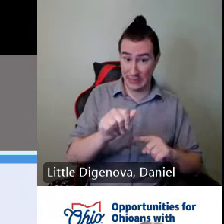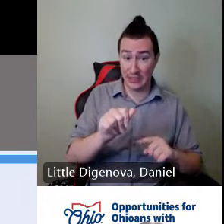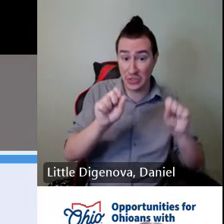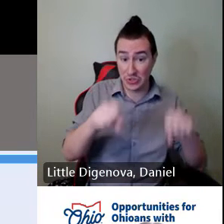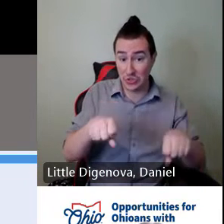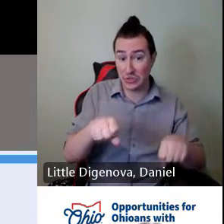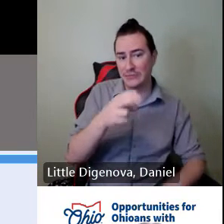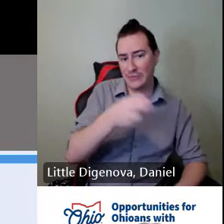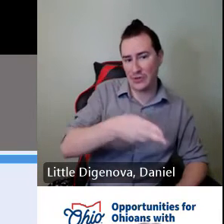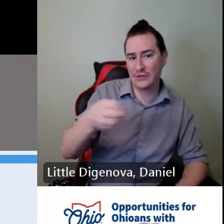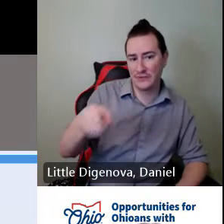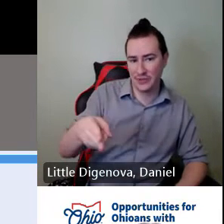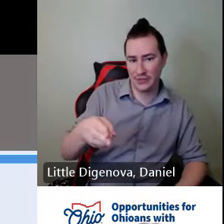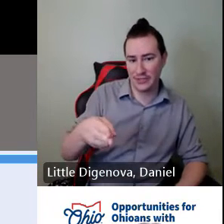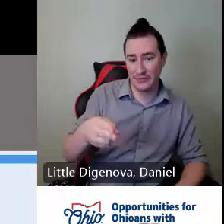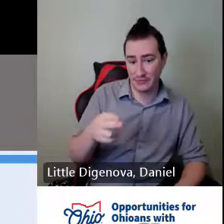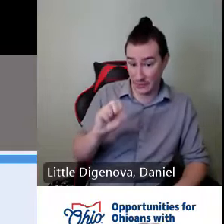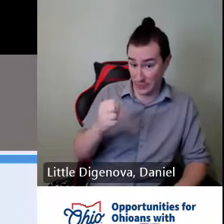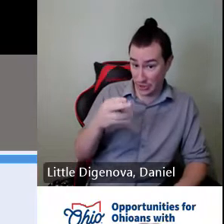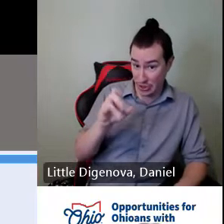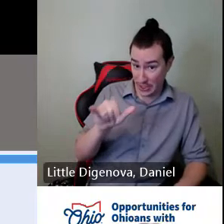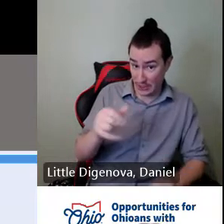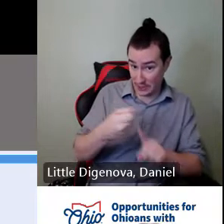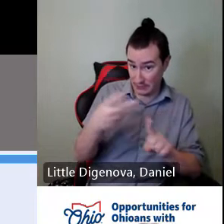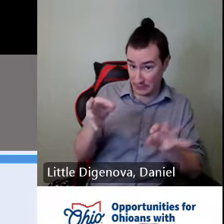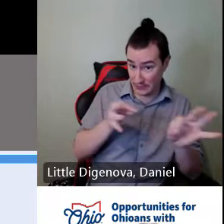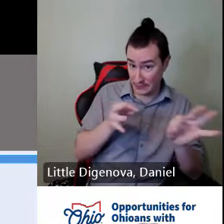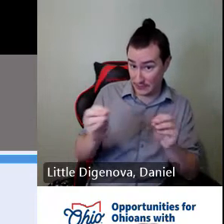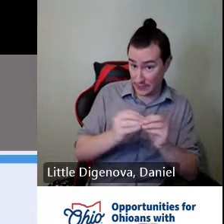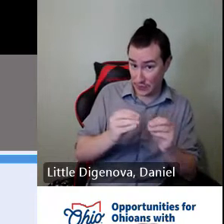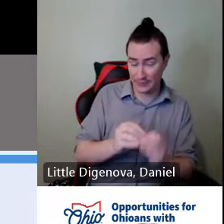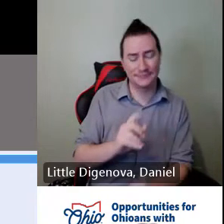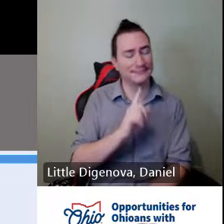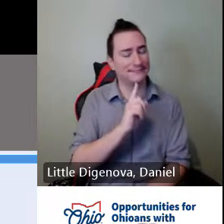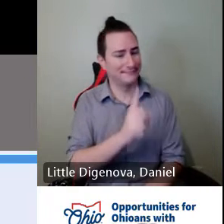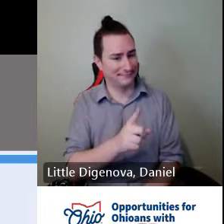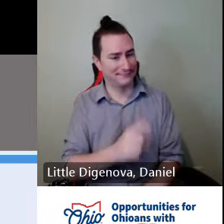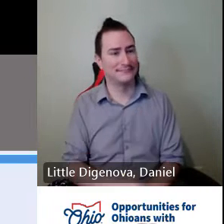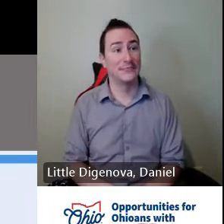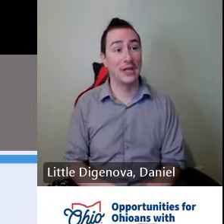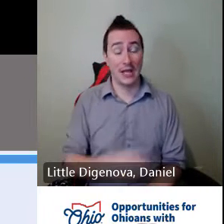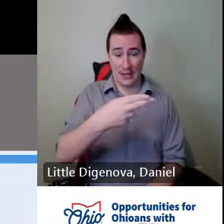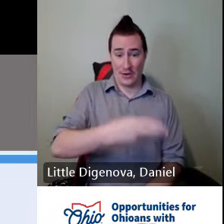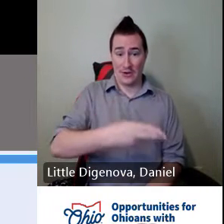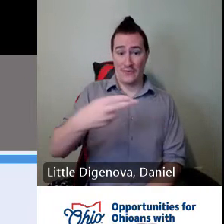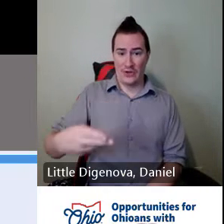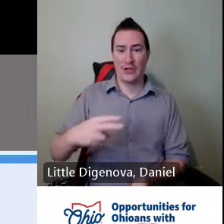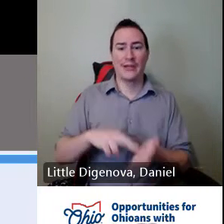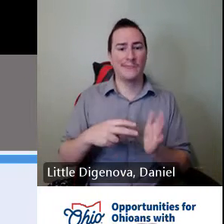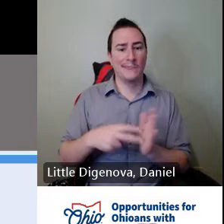Shelly: I'd be happy to. Hard of hearing generally refers to hearing loss that ranges from mild to severe.